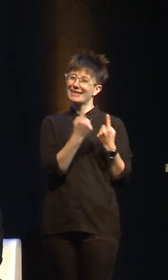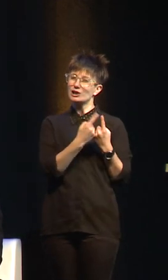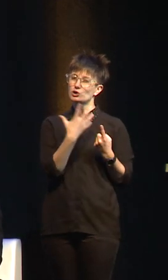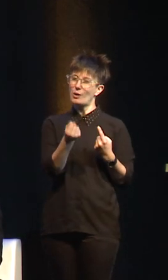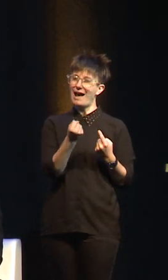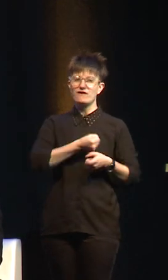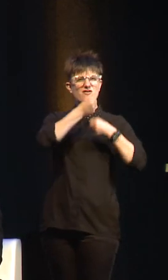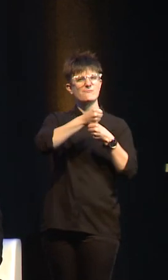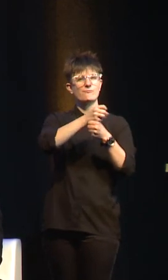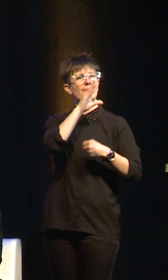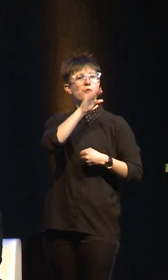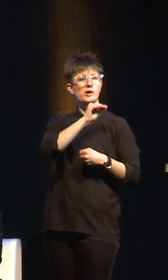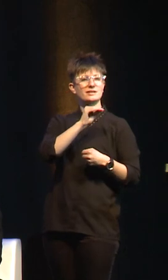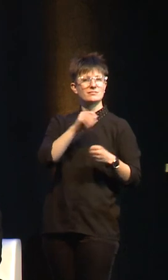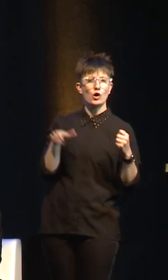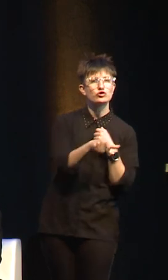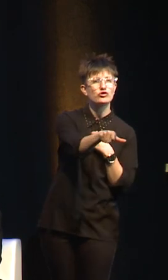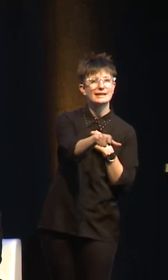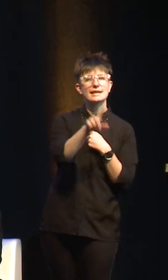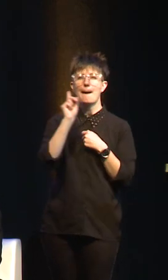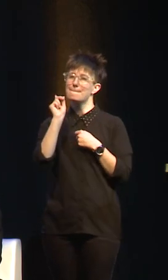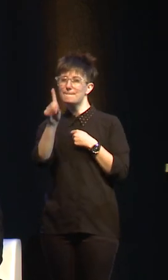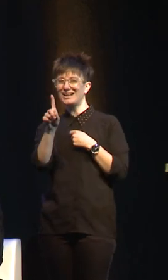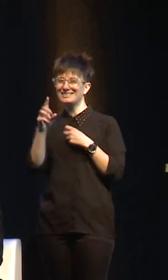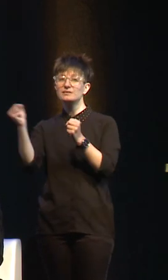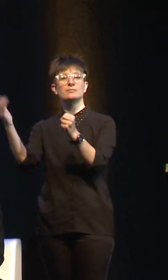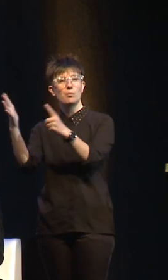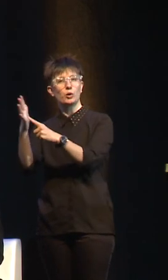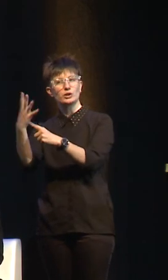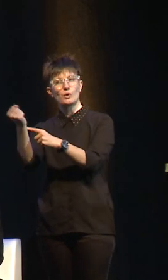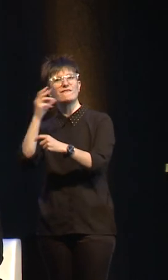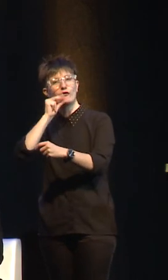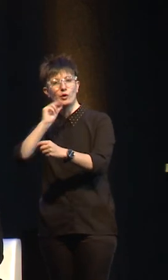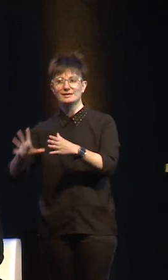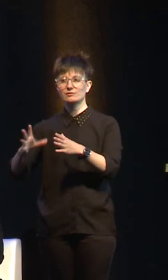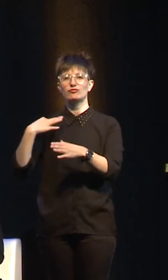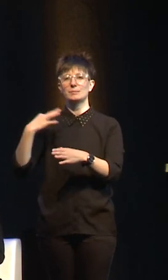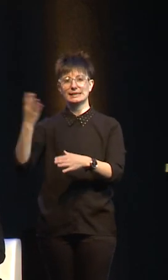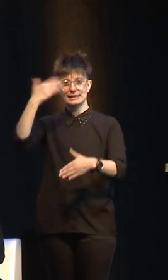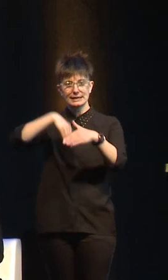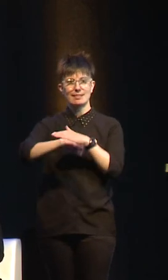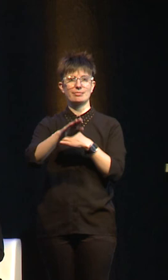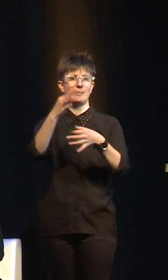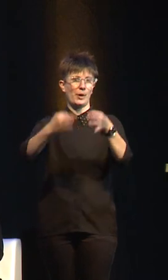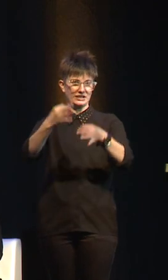so we've, I you know I think that they've done pretty well kind of kicking the door in, but it actually it should be an open door to start with.